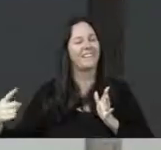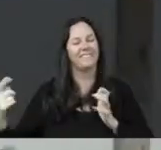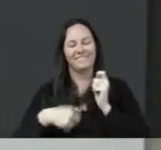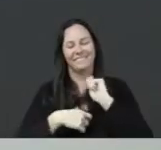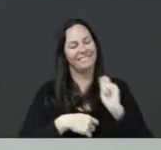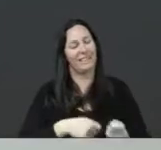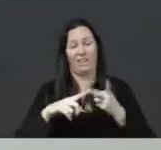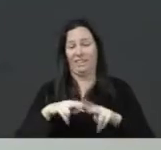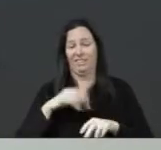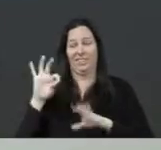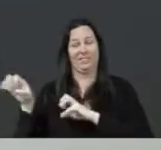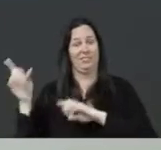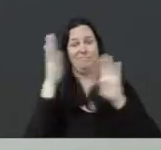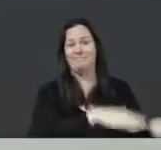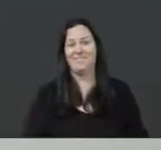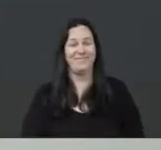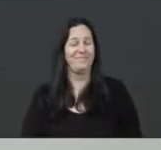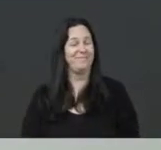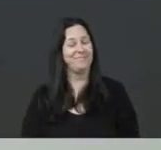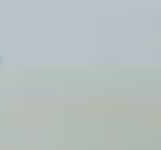He'd stay here forever fishing if I didn't take him home.